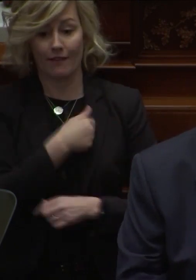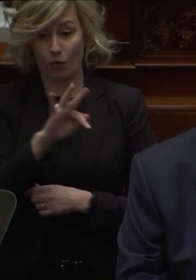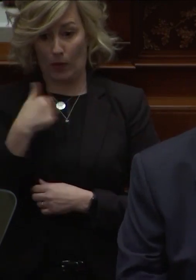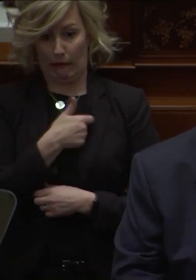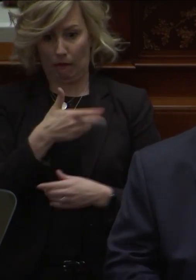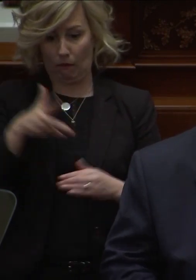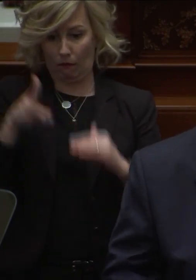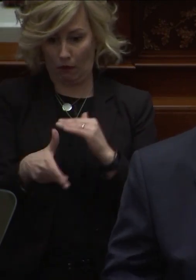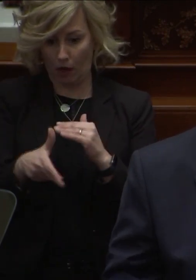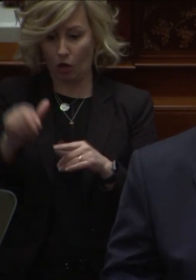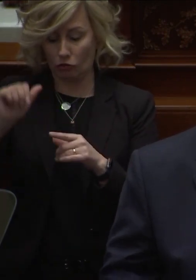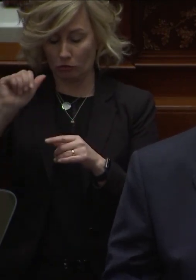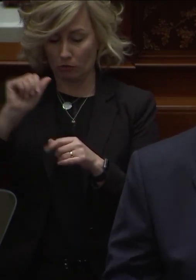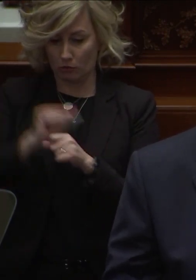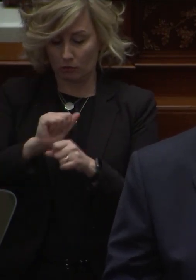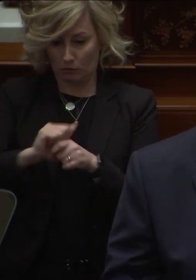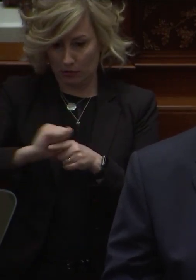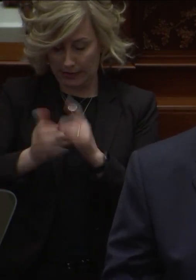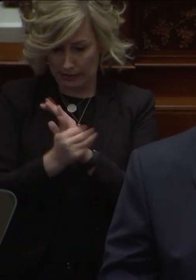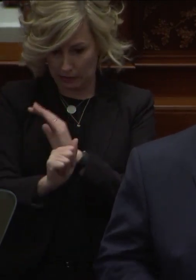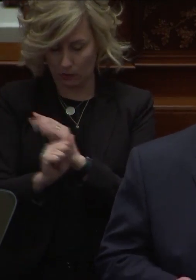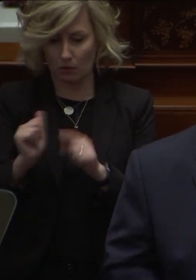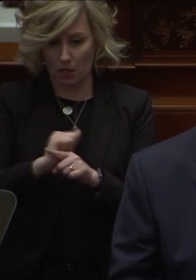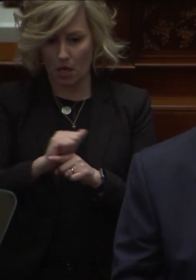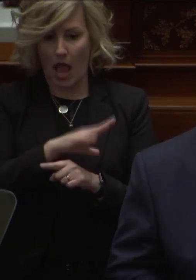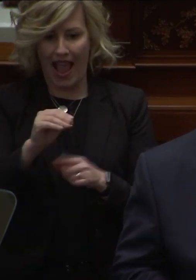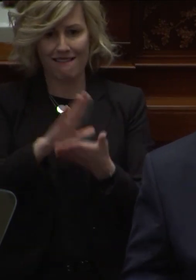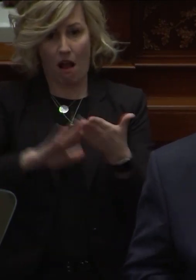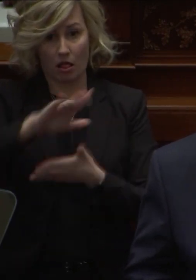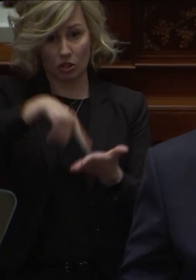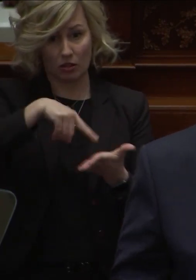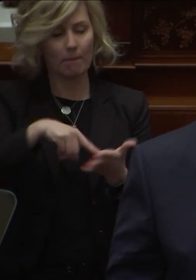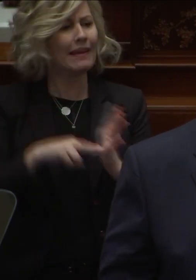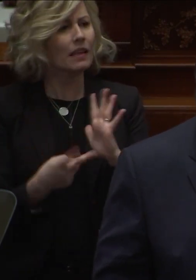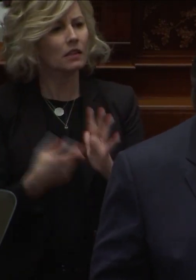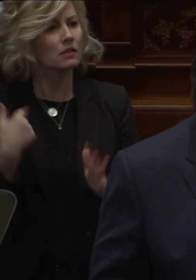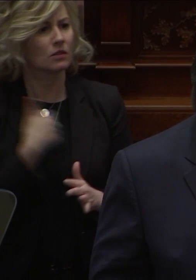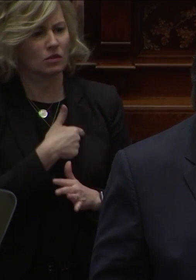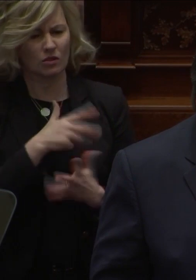THAT BUILD FUTURE PROSPERITY. IF WE CUT SKILLS TRAINING AND